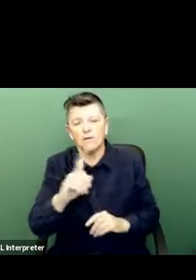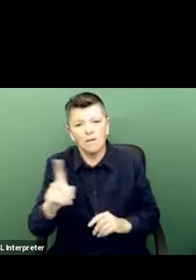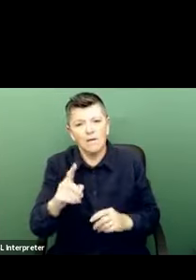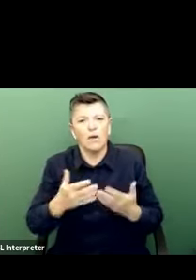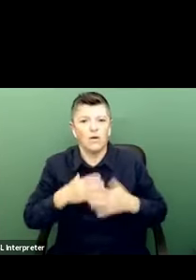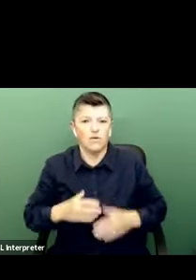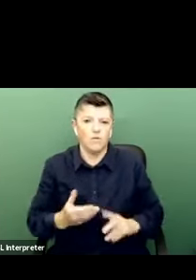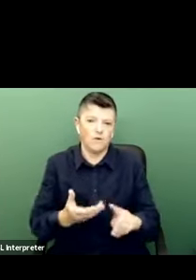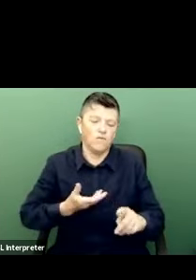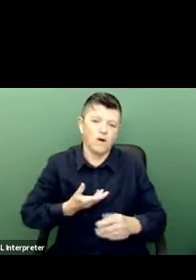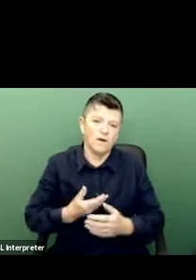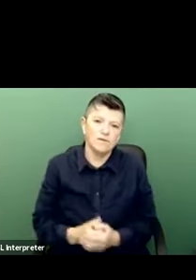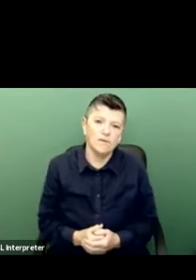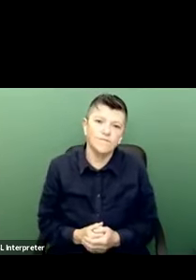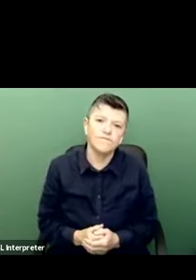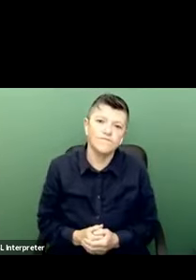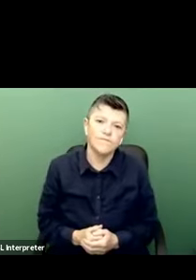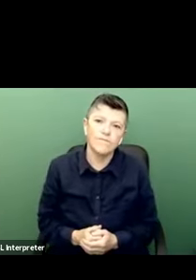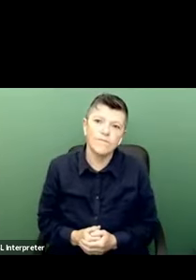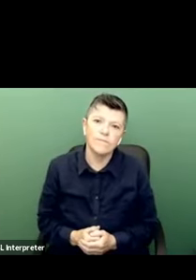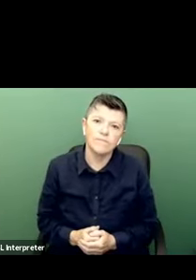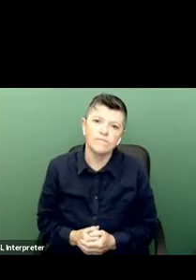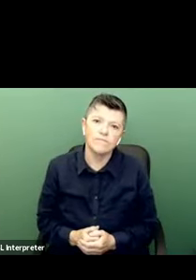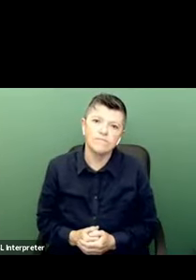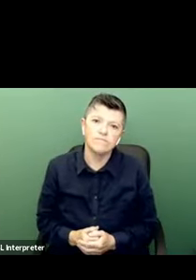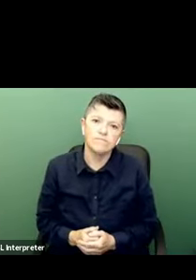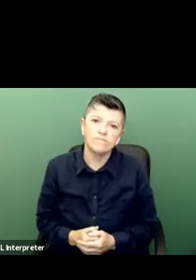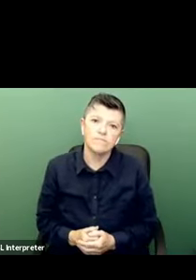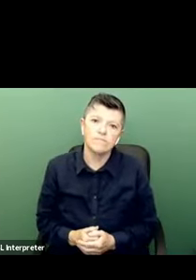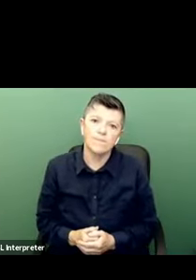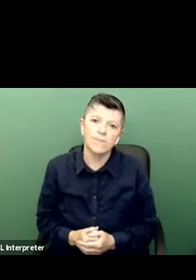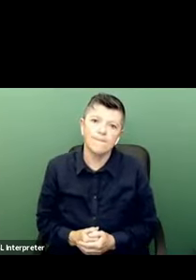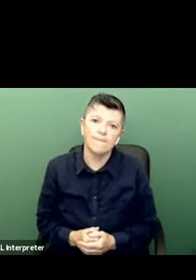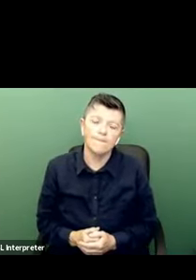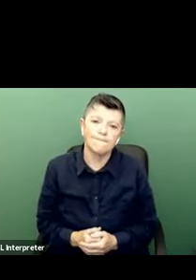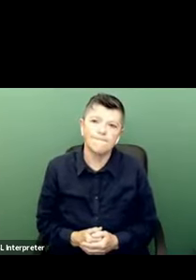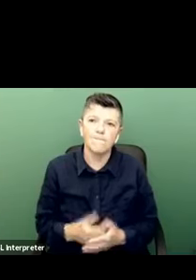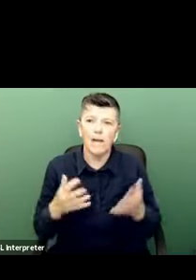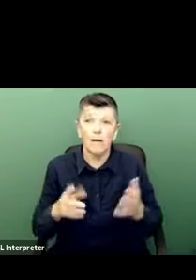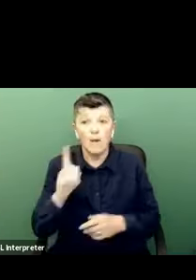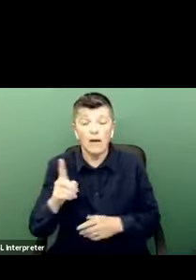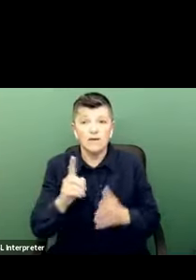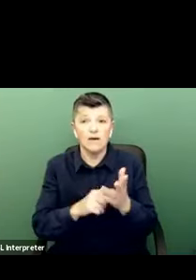Declaration of Independence in 1776 took it to be -